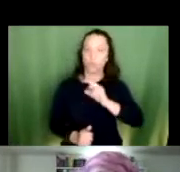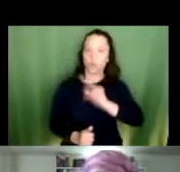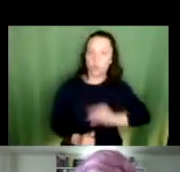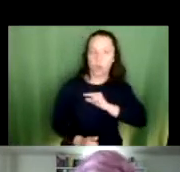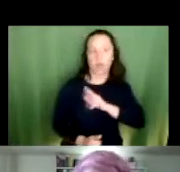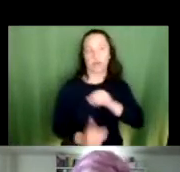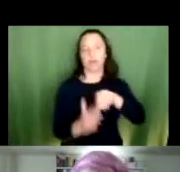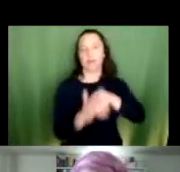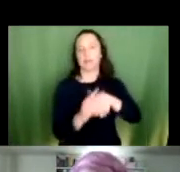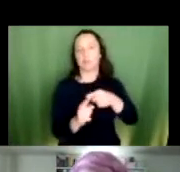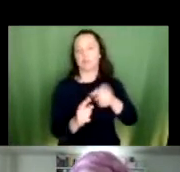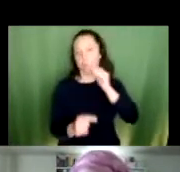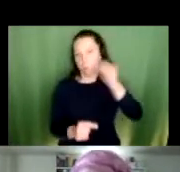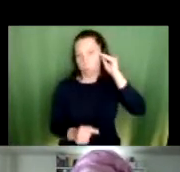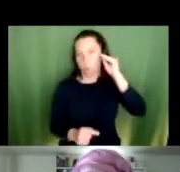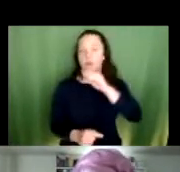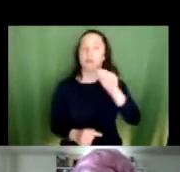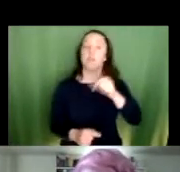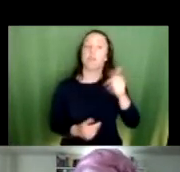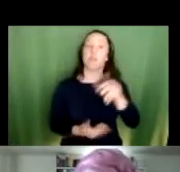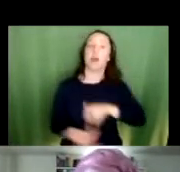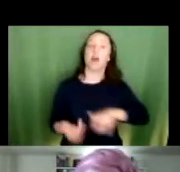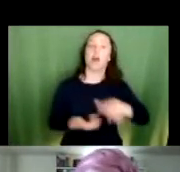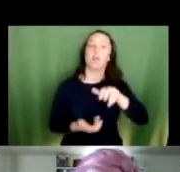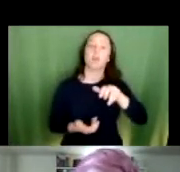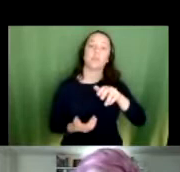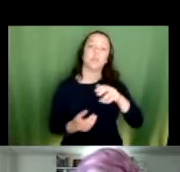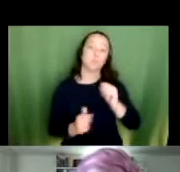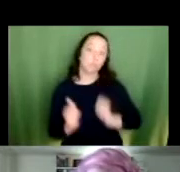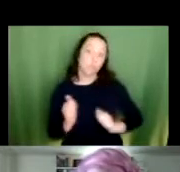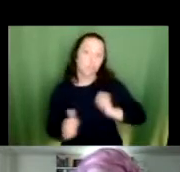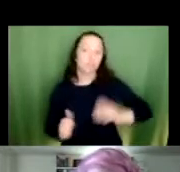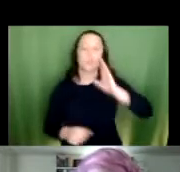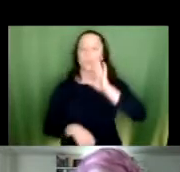Another hybrid production using what we learned from this past process